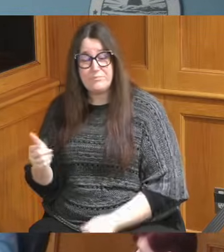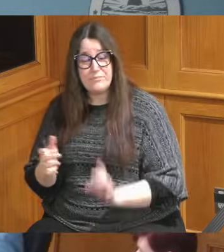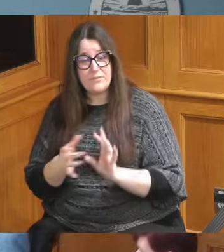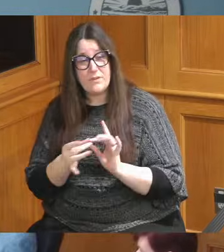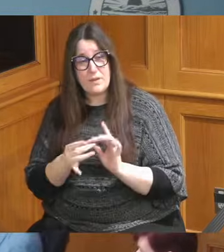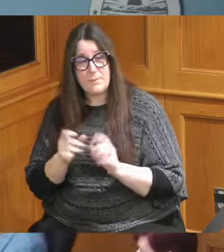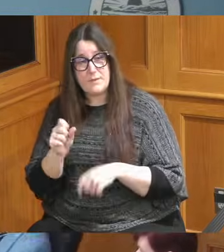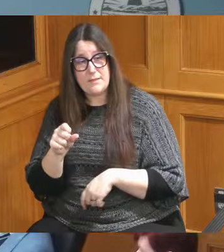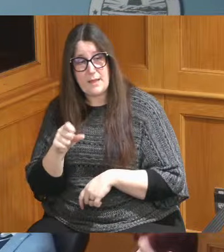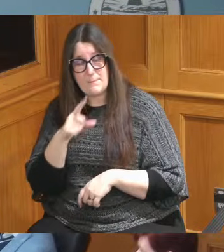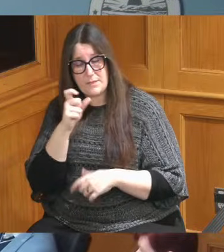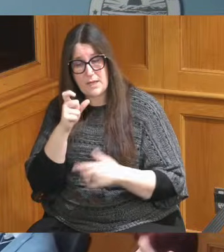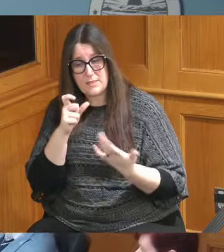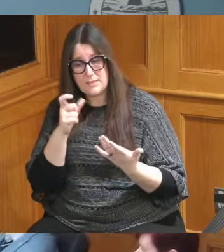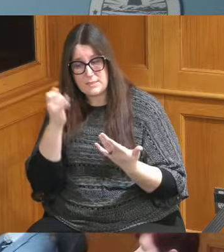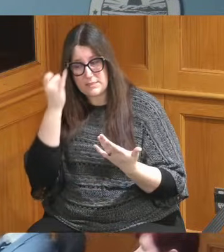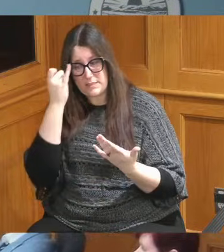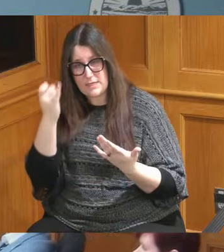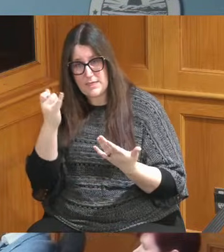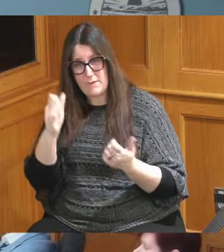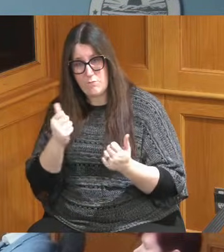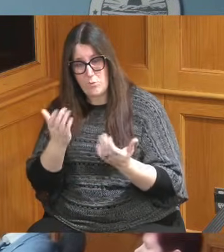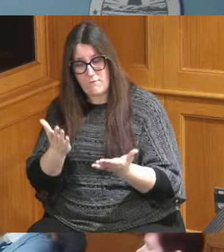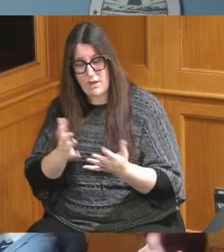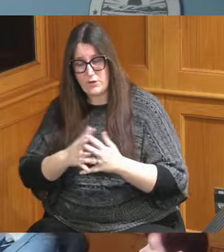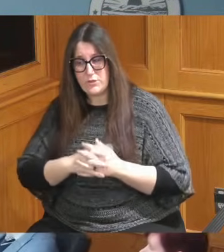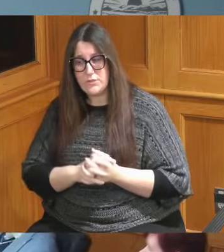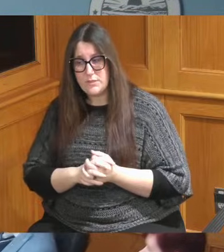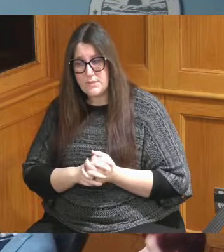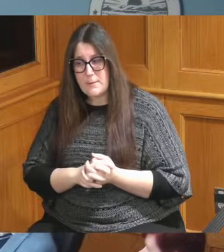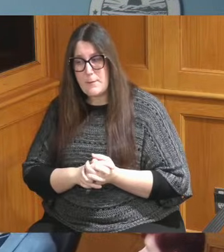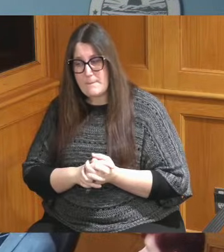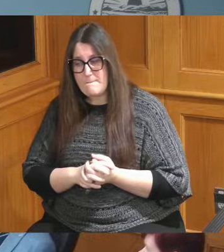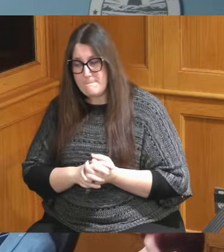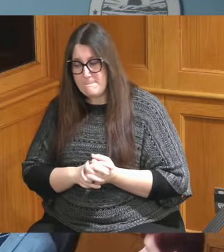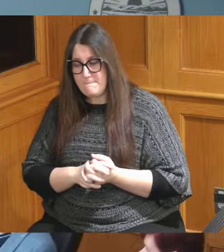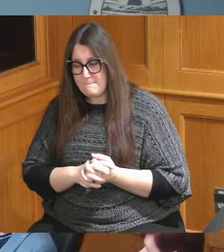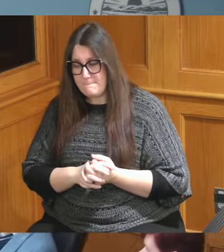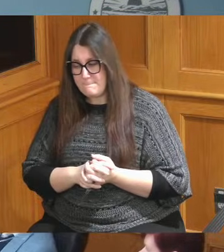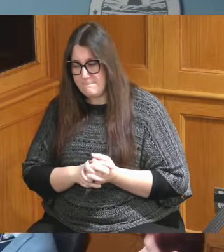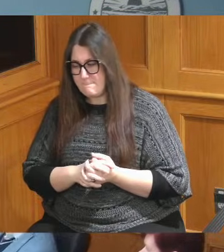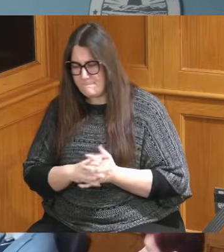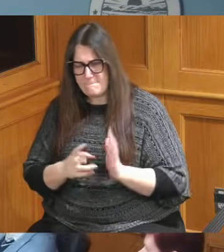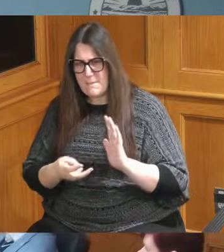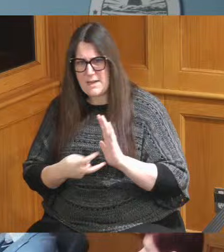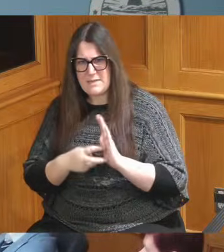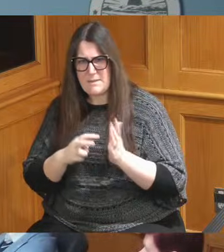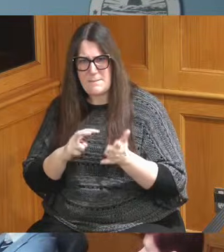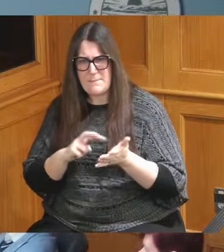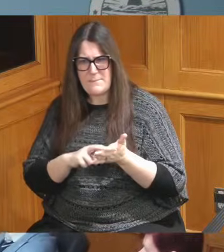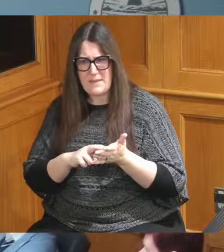I brought up this idea about the providers. I did not mean to insinuate that they're price gouging.